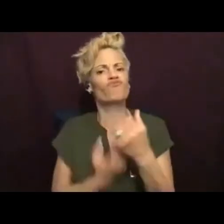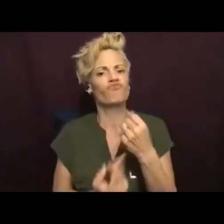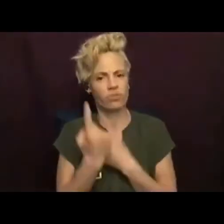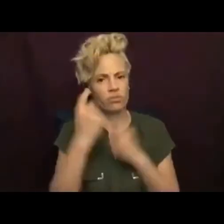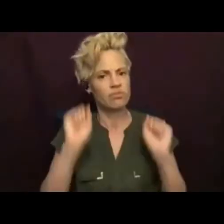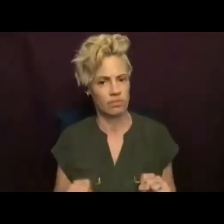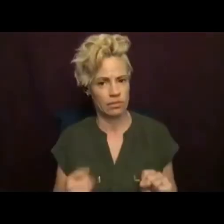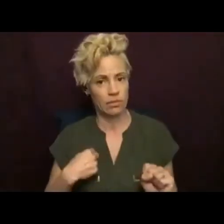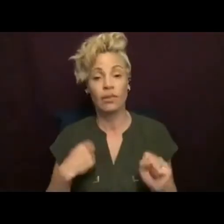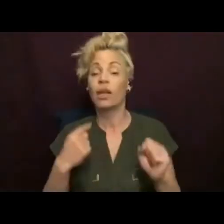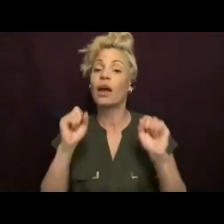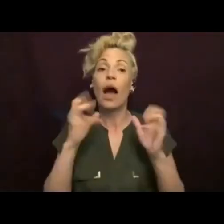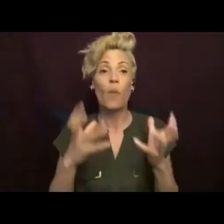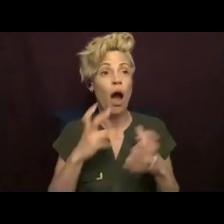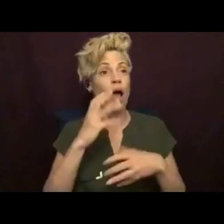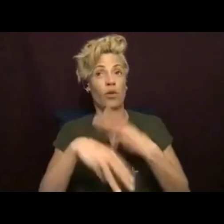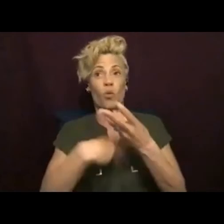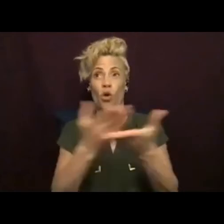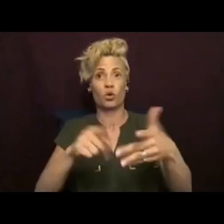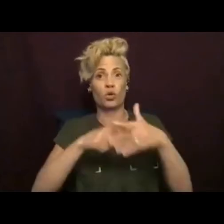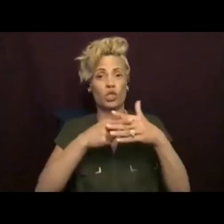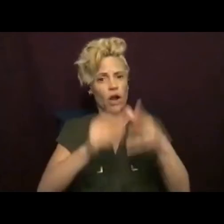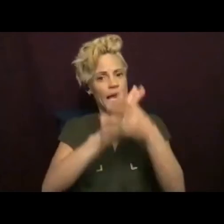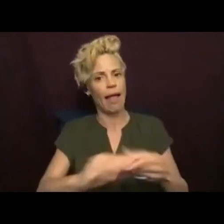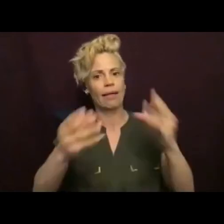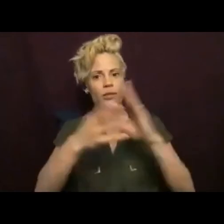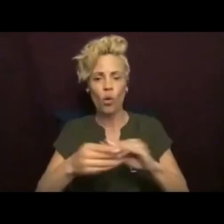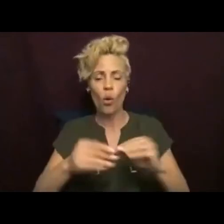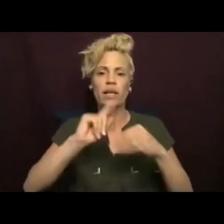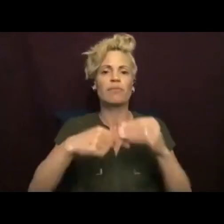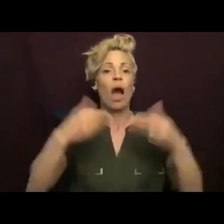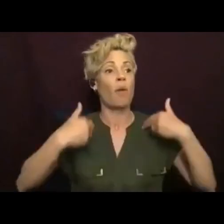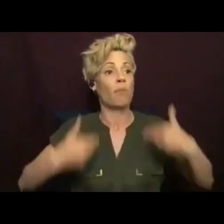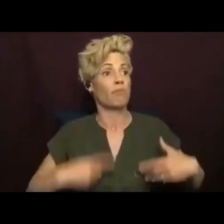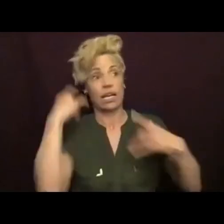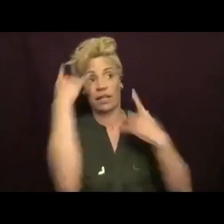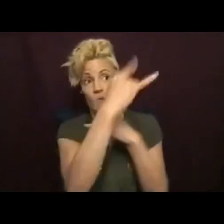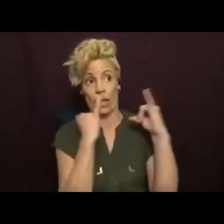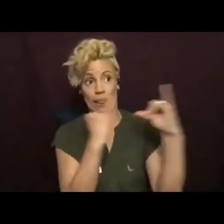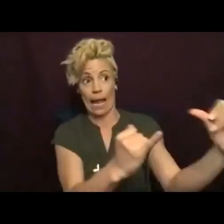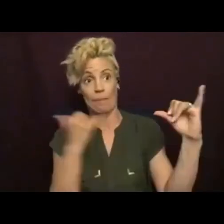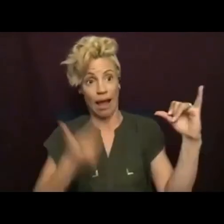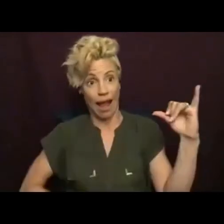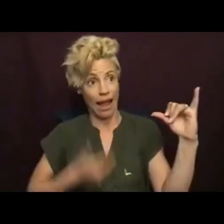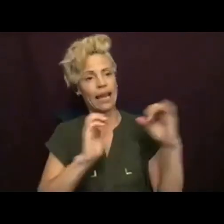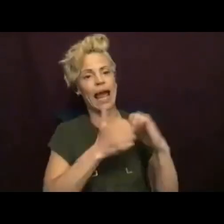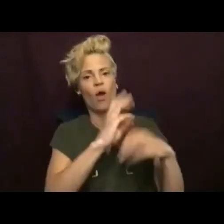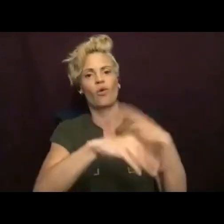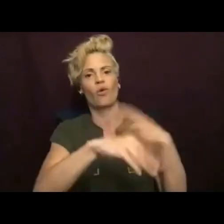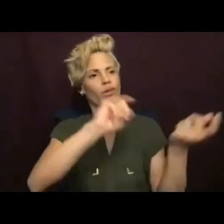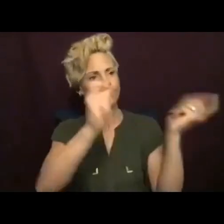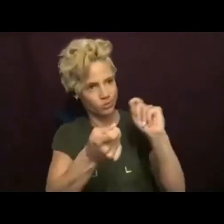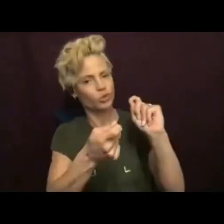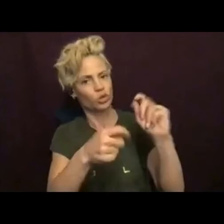about a body that might just look like mine and reshaping the world to fit them." And I would just circle back